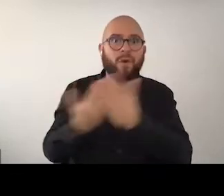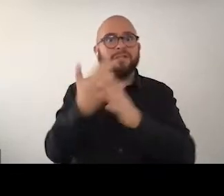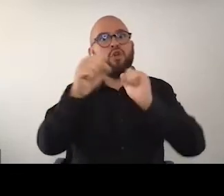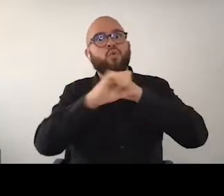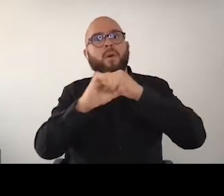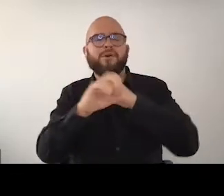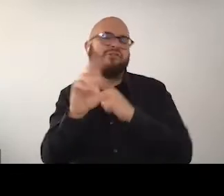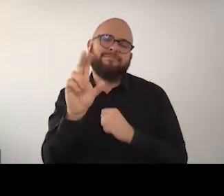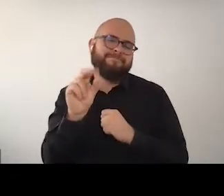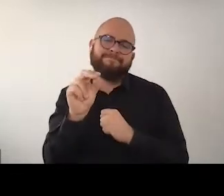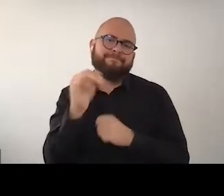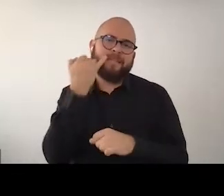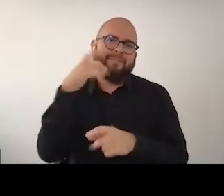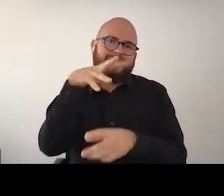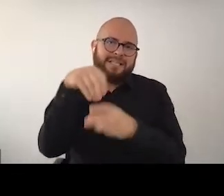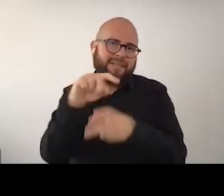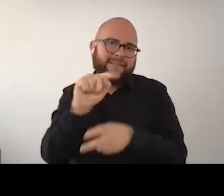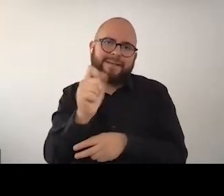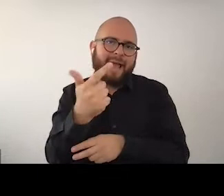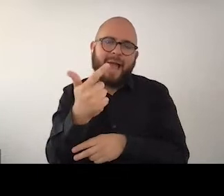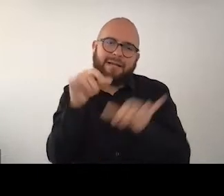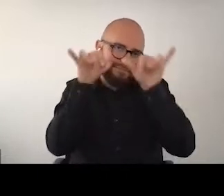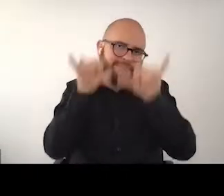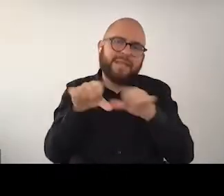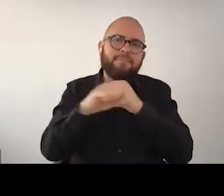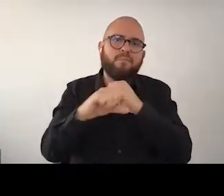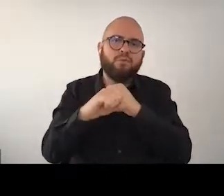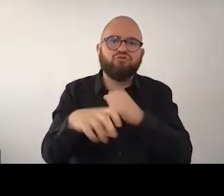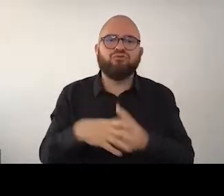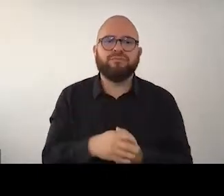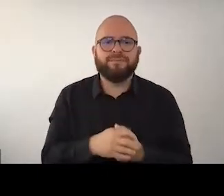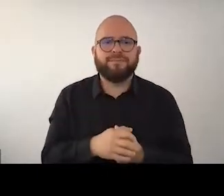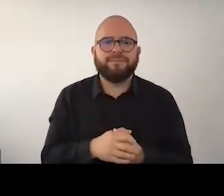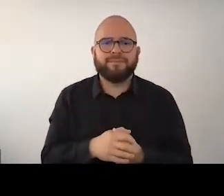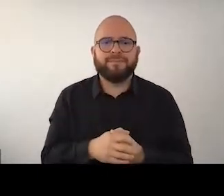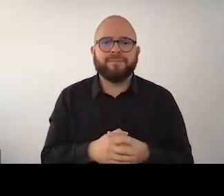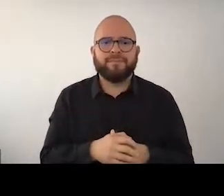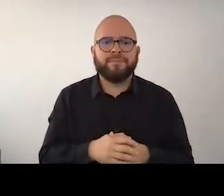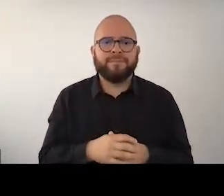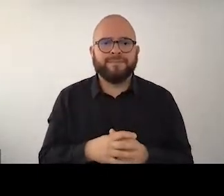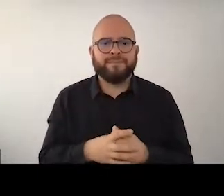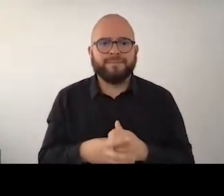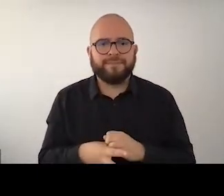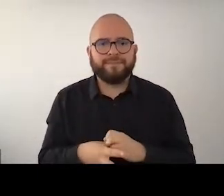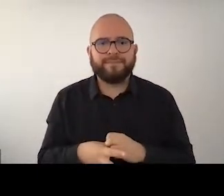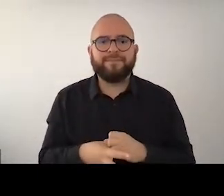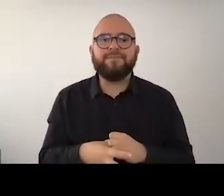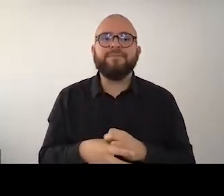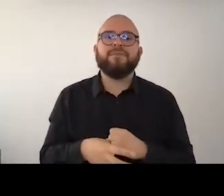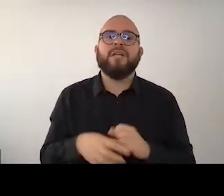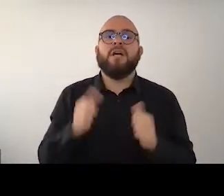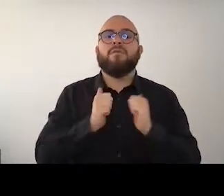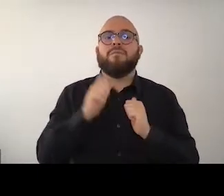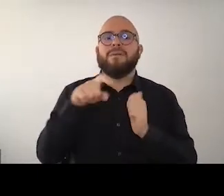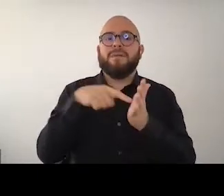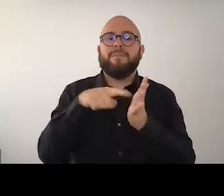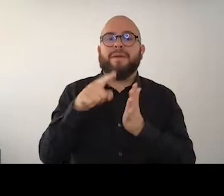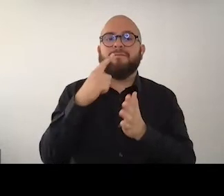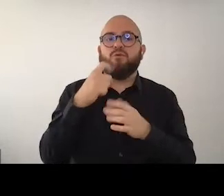Performers are paid for any work done to create the edit. So if a VO is going in and recording a number of tags,